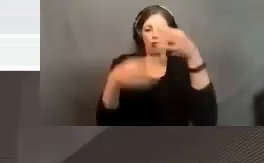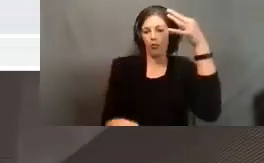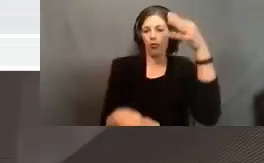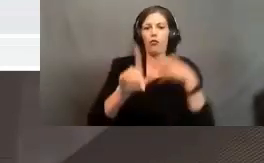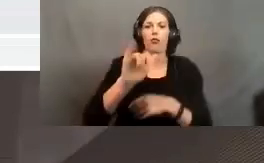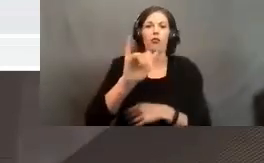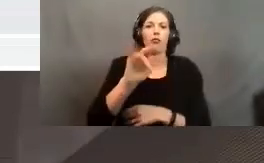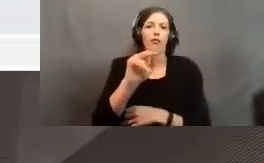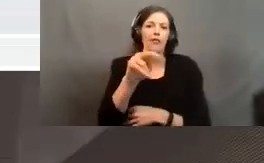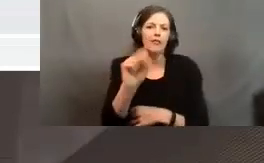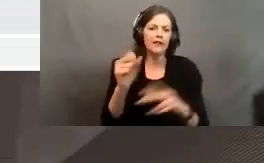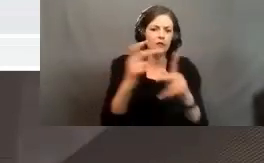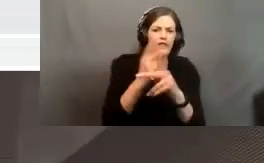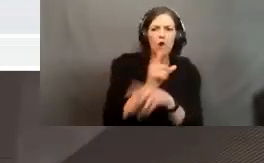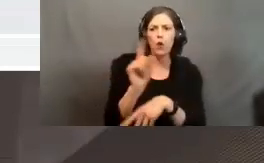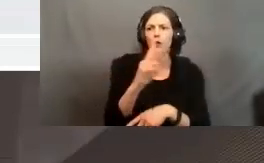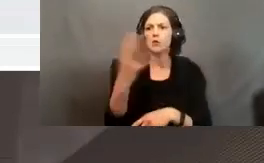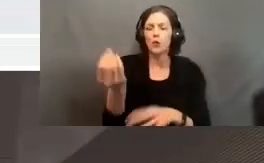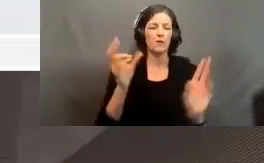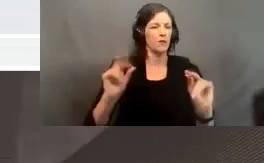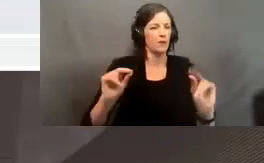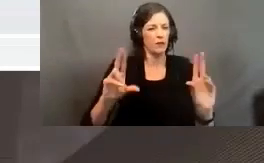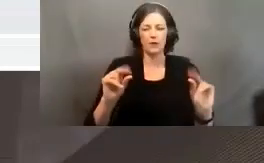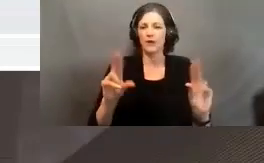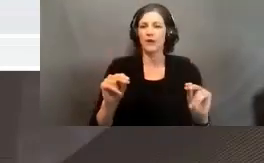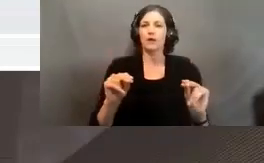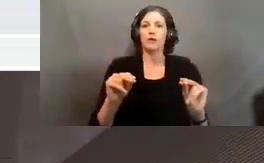12:32:33 to go for your session. 12:32:39 You will simply go to this schedule